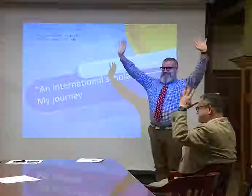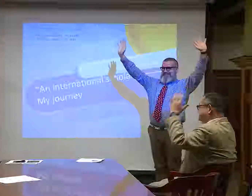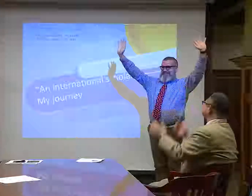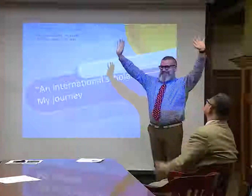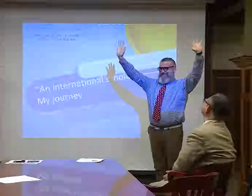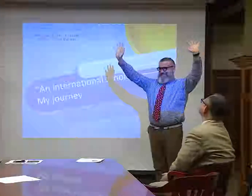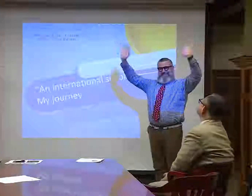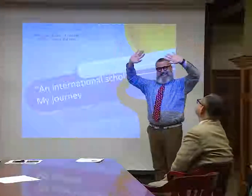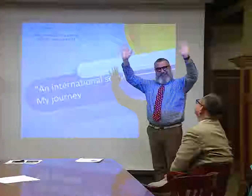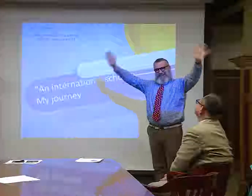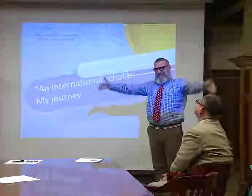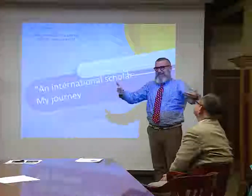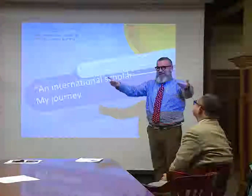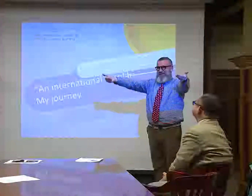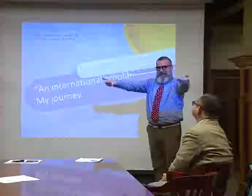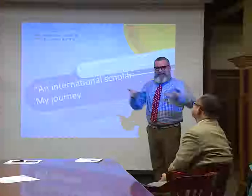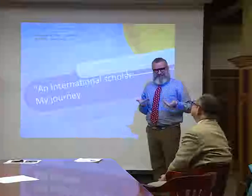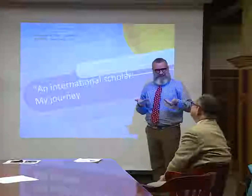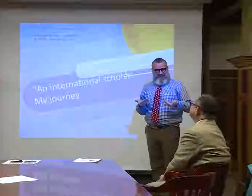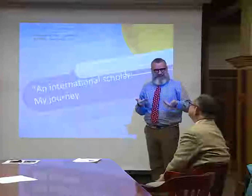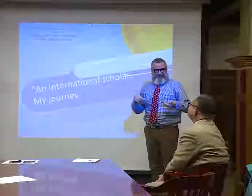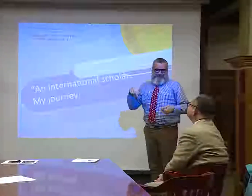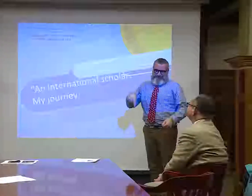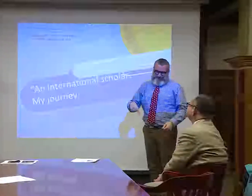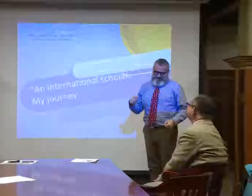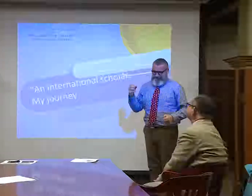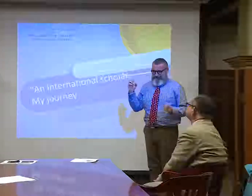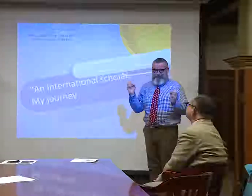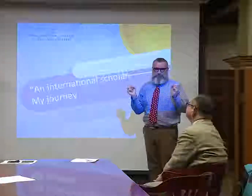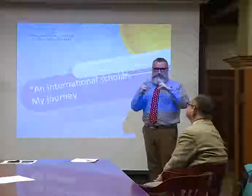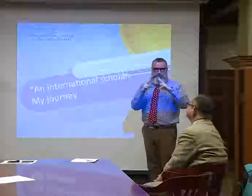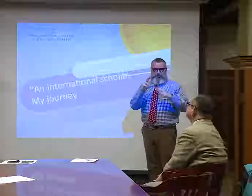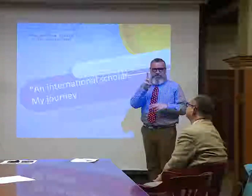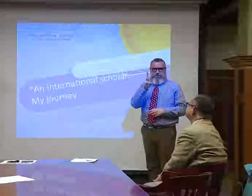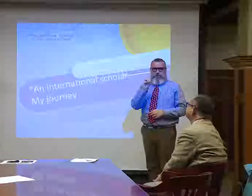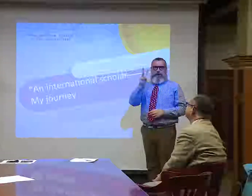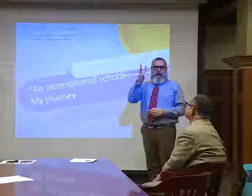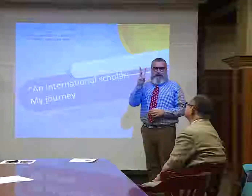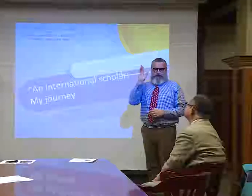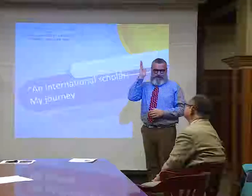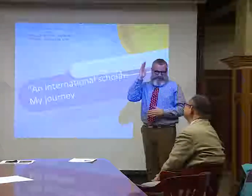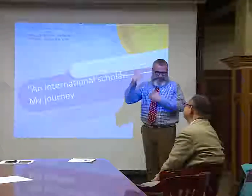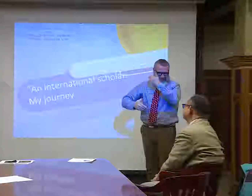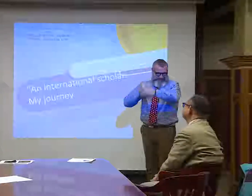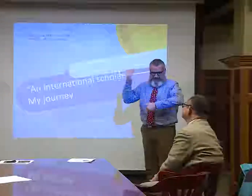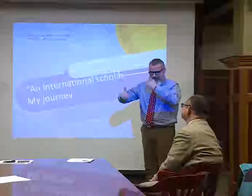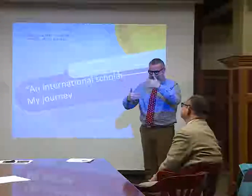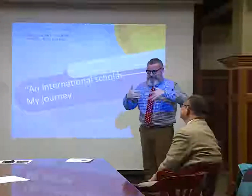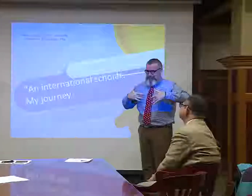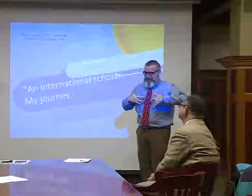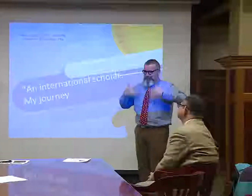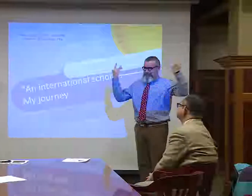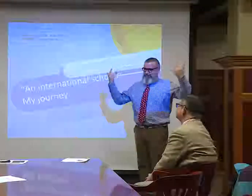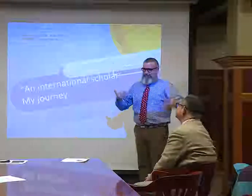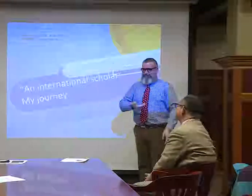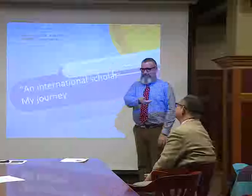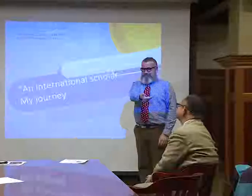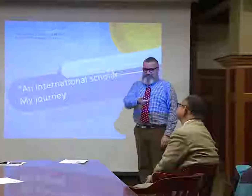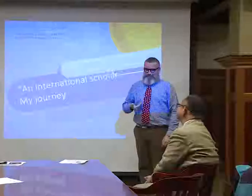Hello, hello, everyone, and welcome. This is a Bridges WoW lecture series,